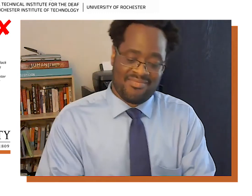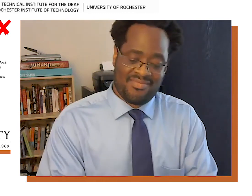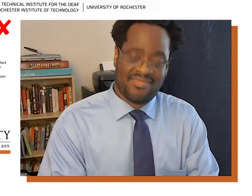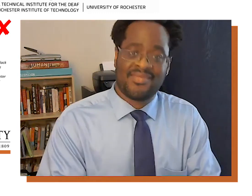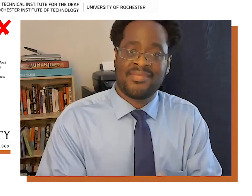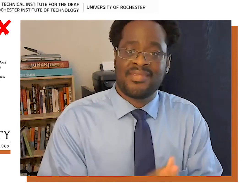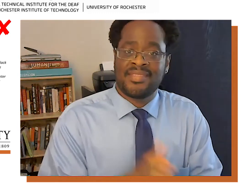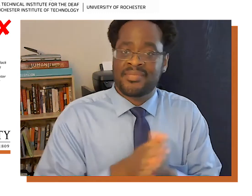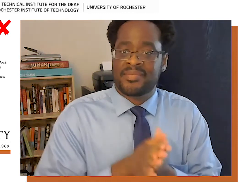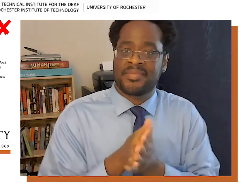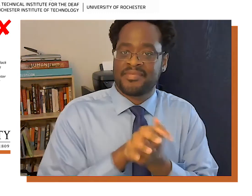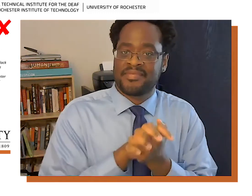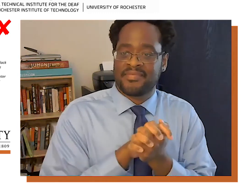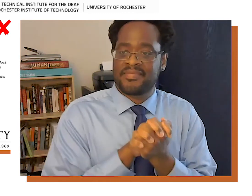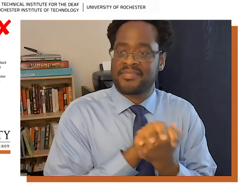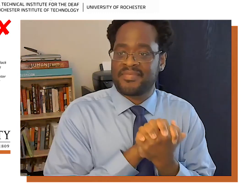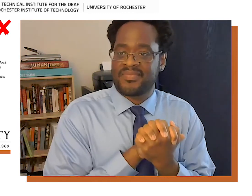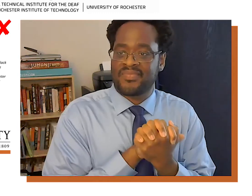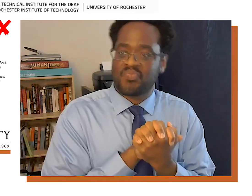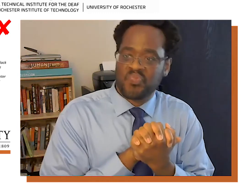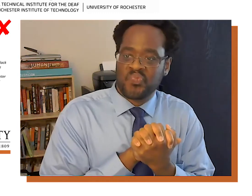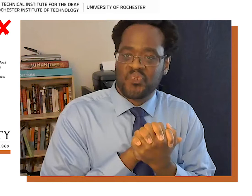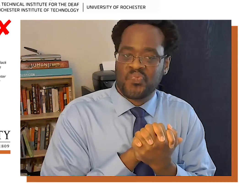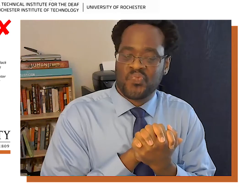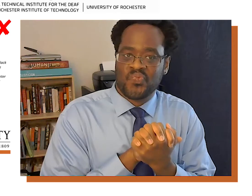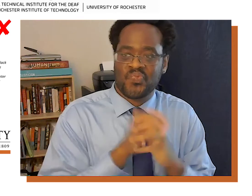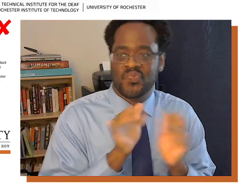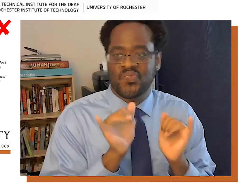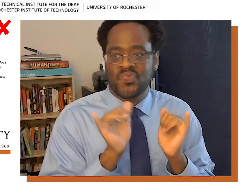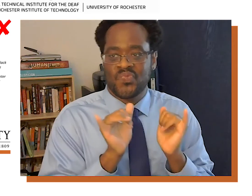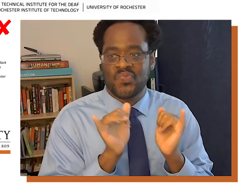so I took the tests and got a 990 on my SAT...